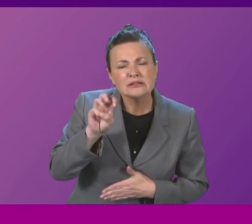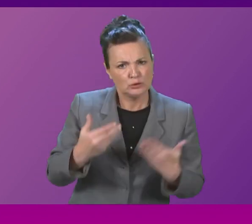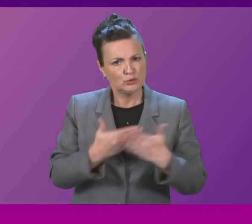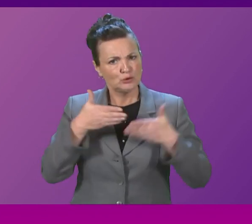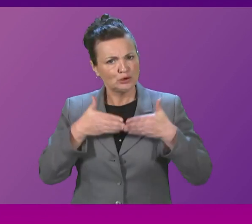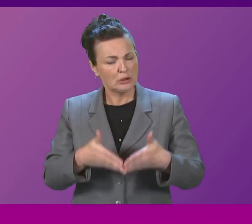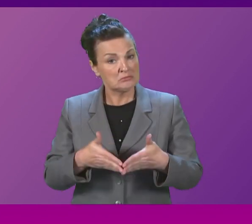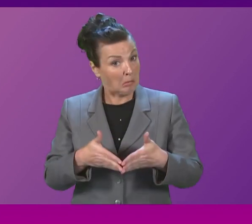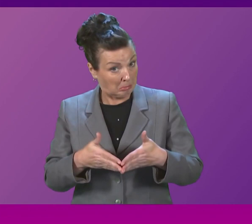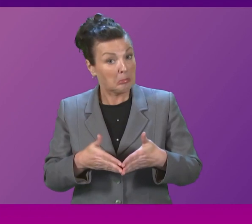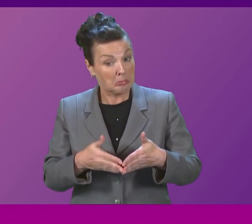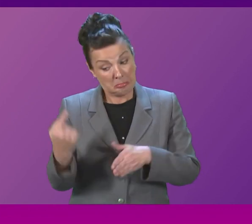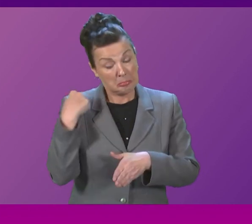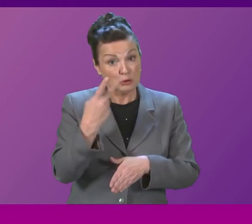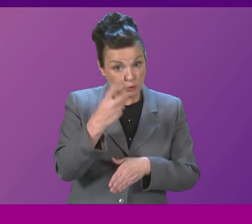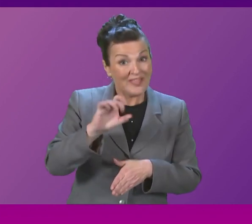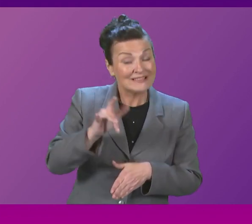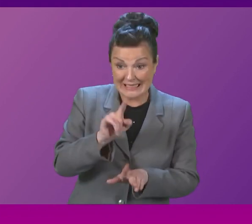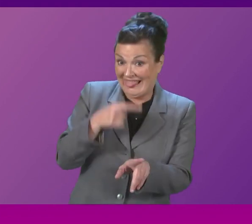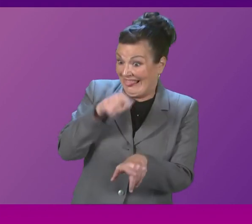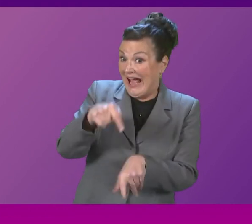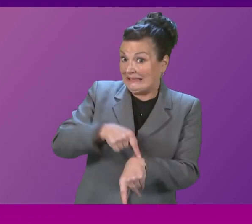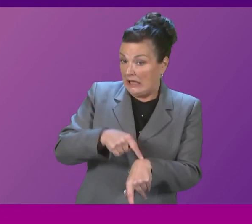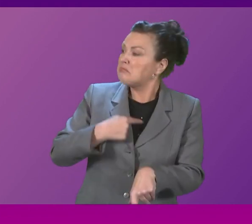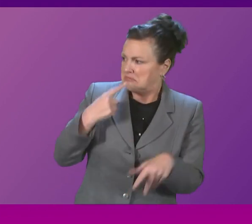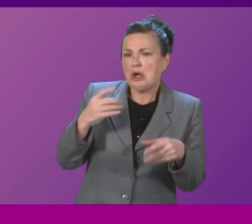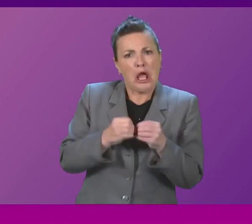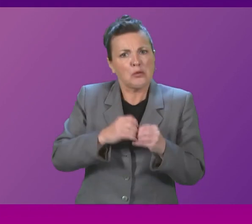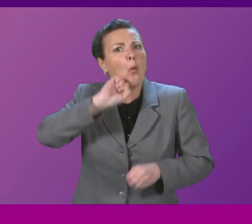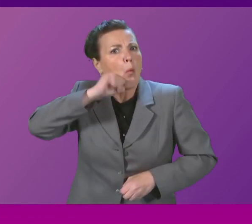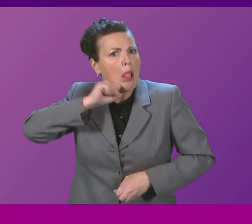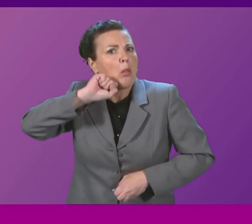vessels. It was said then that all that work would be undertaken on the Clyde.